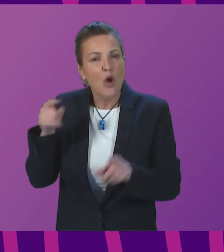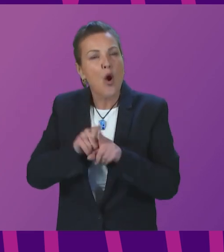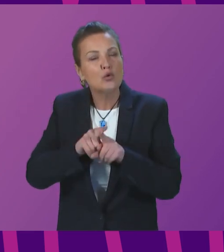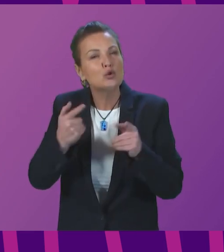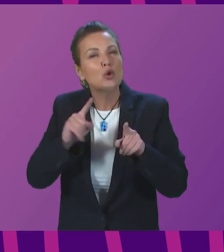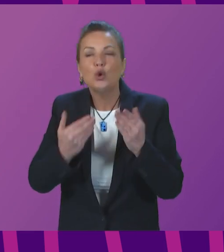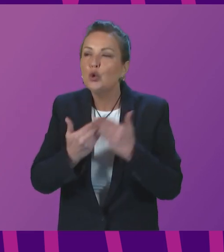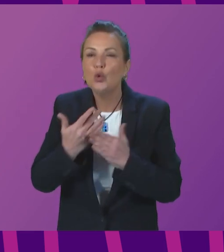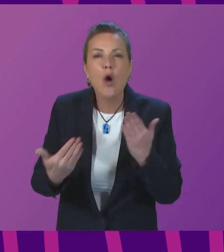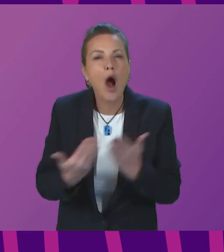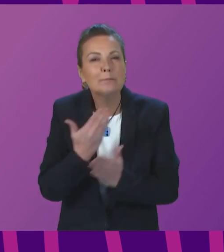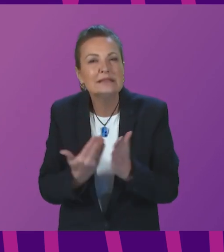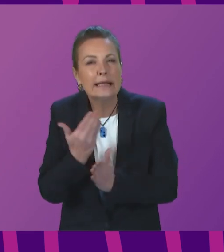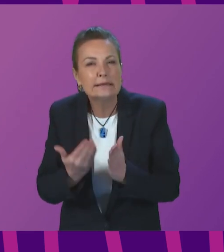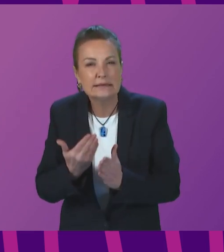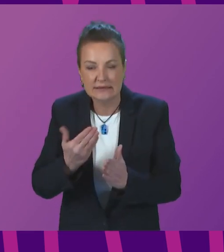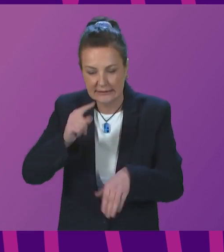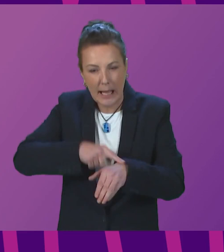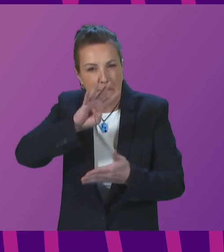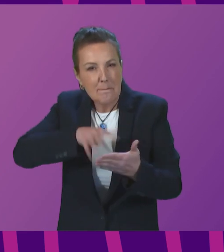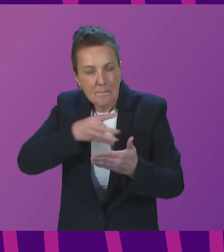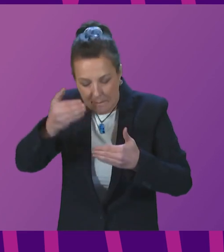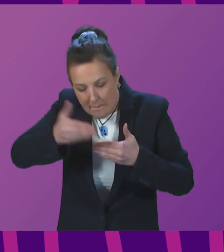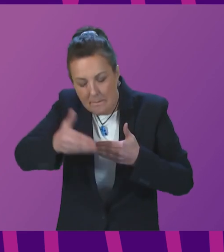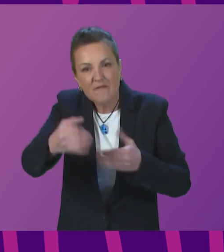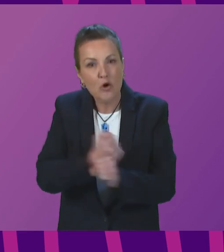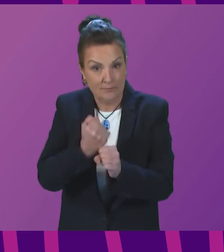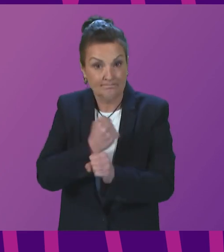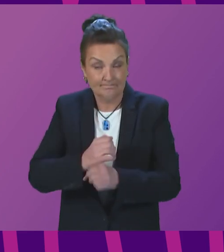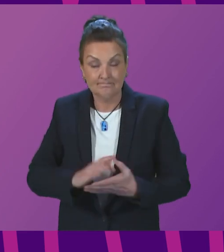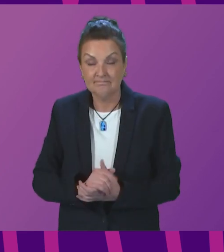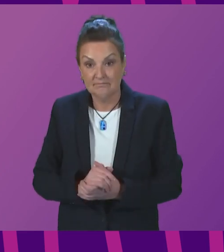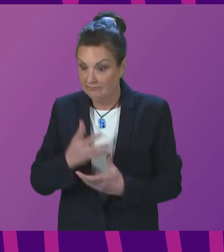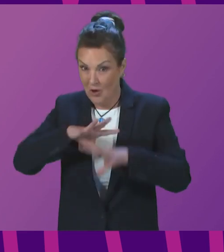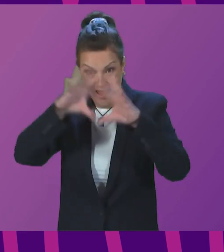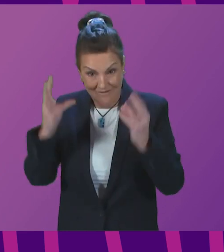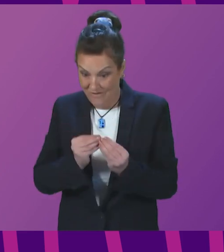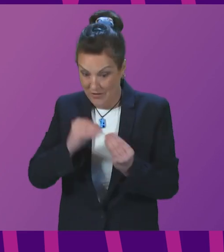Those are the cost estimates, and all the efforts of those in the yard are now ensuring